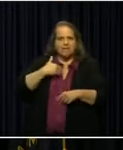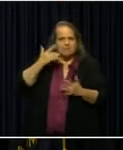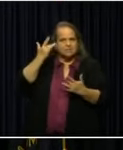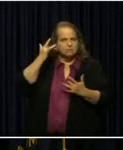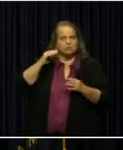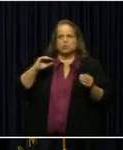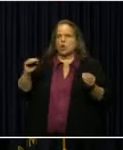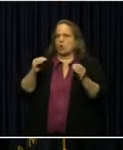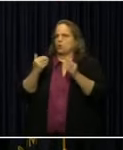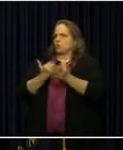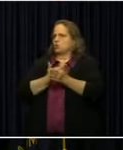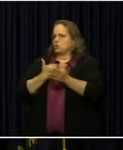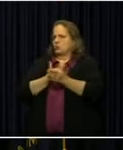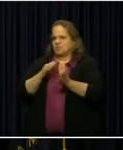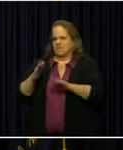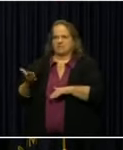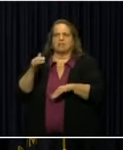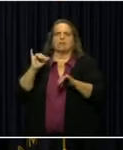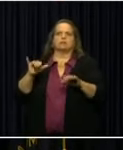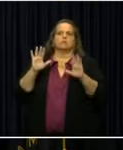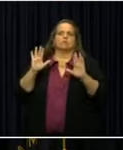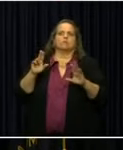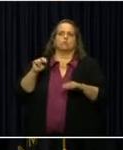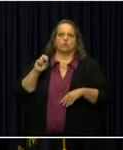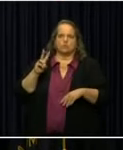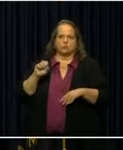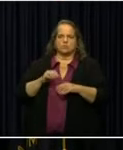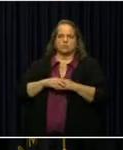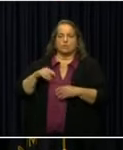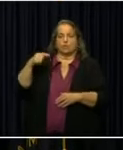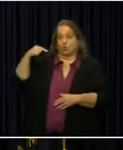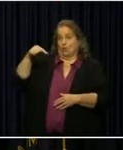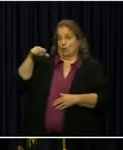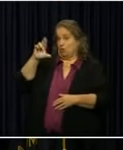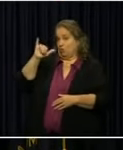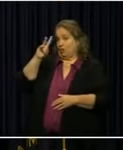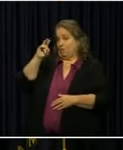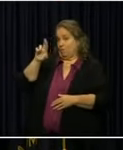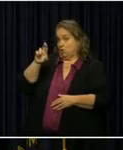STAFF TESTED POSITIVE, FIVE HAVE RECOVERED. THE AGENCY ALSO SUPERVISES ABOUT